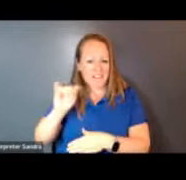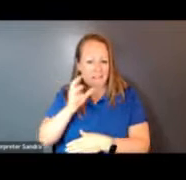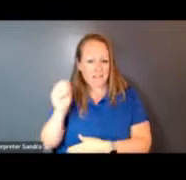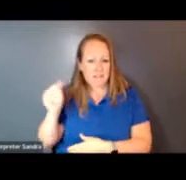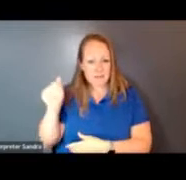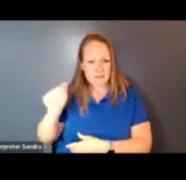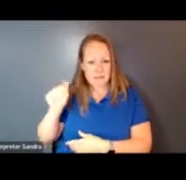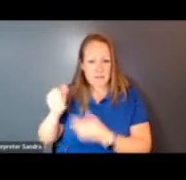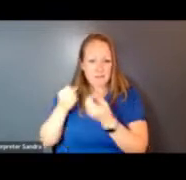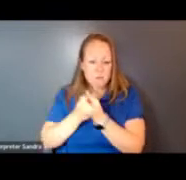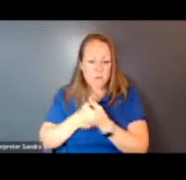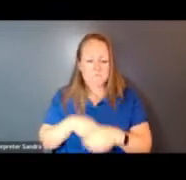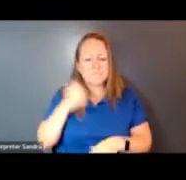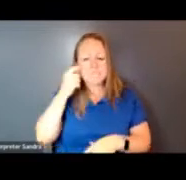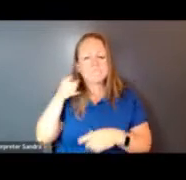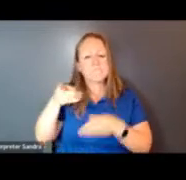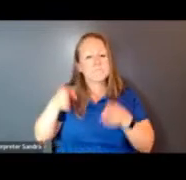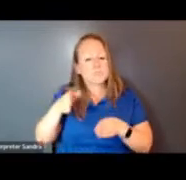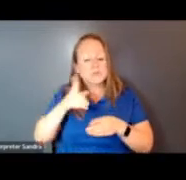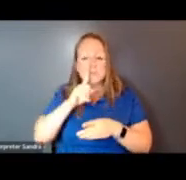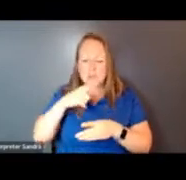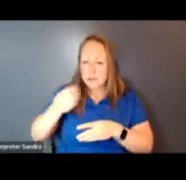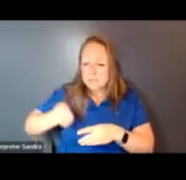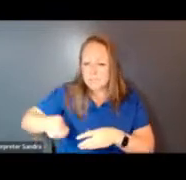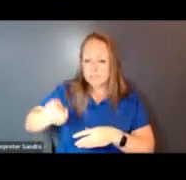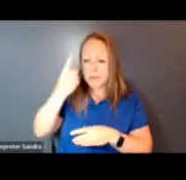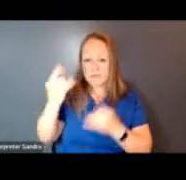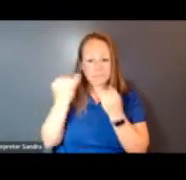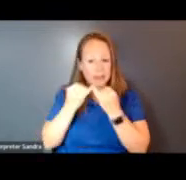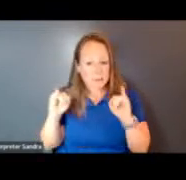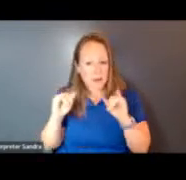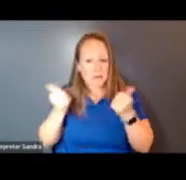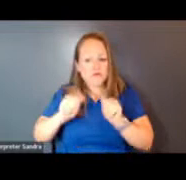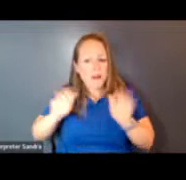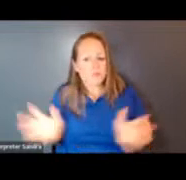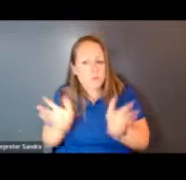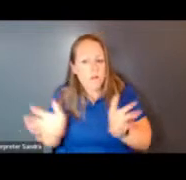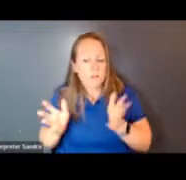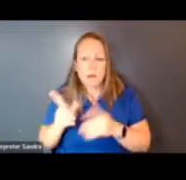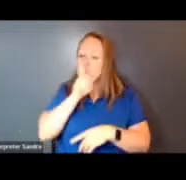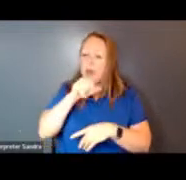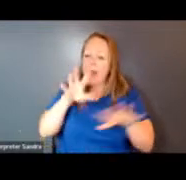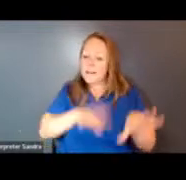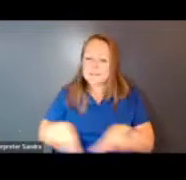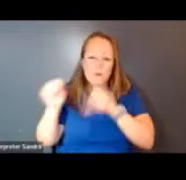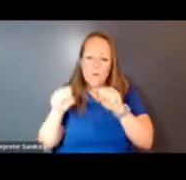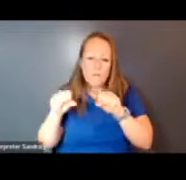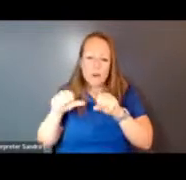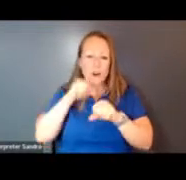really understands the importance of independence and helps to cultivate it and doesn't try to take over and direct on someone else's behalf.